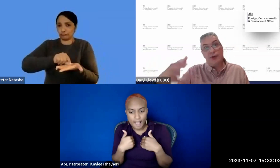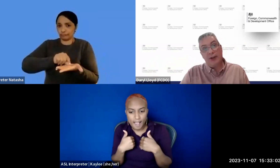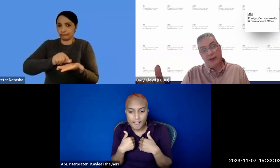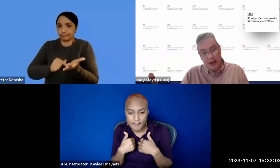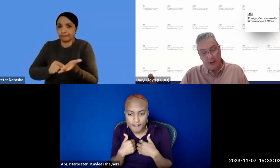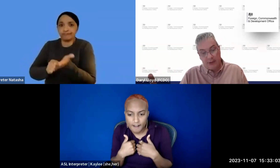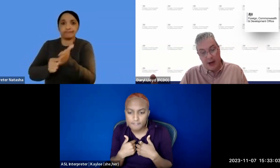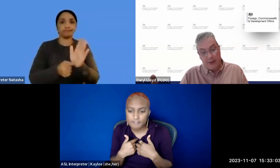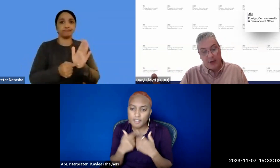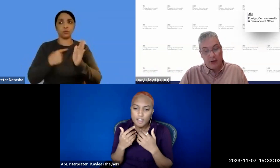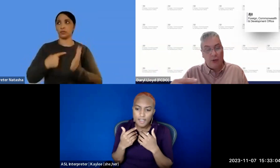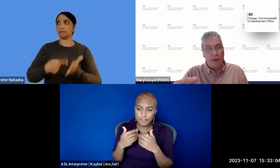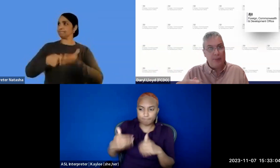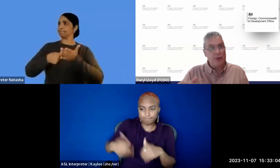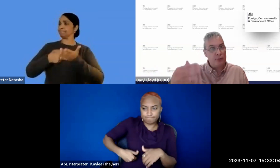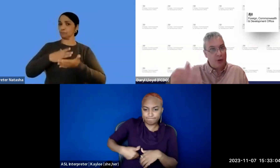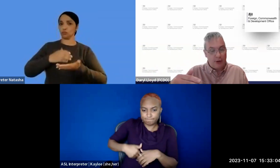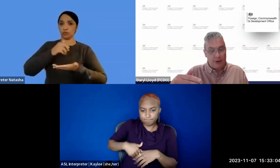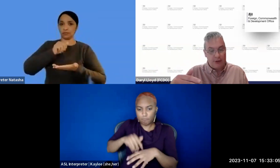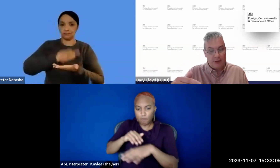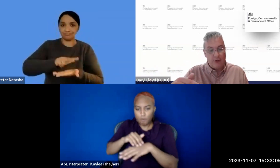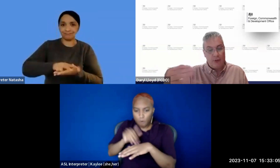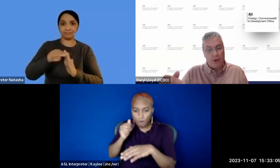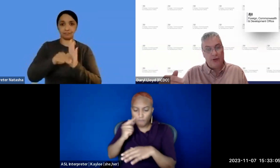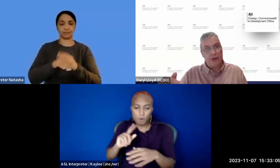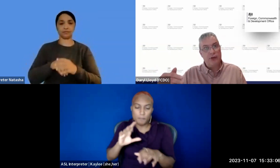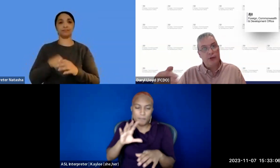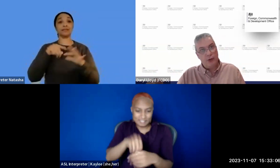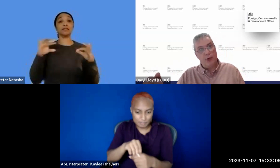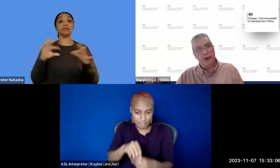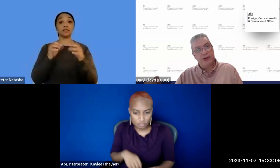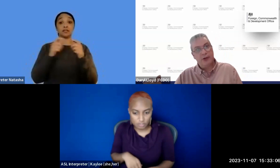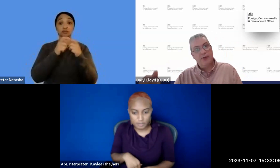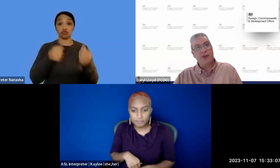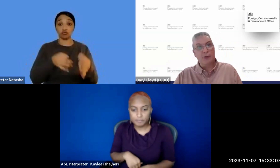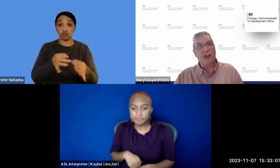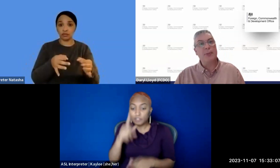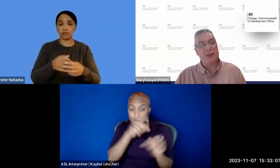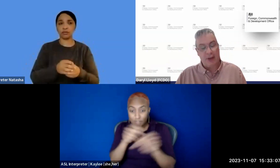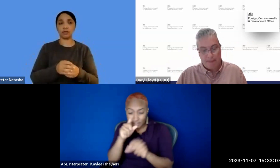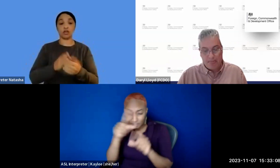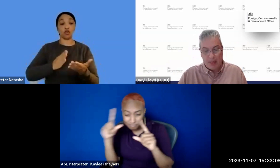The strategy is framed around the concept of rights, voice, choice, visibility.